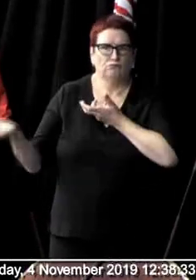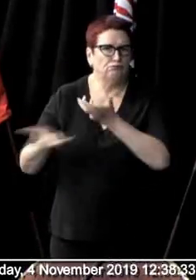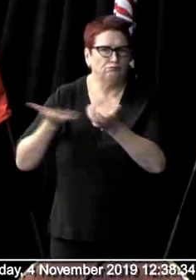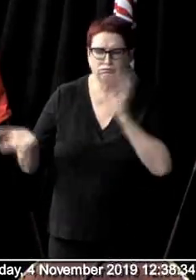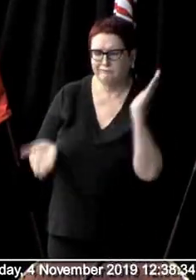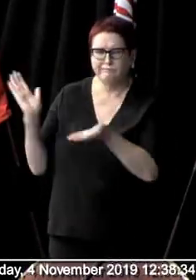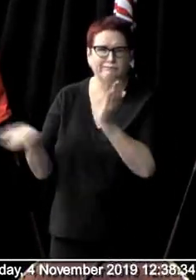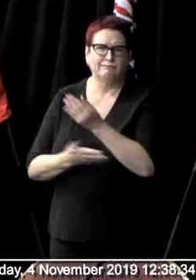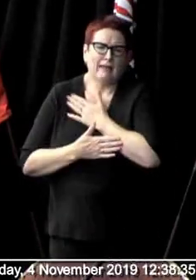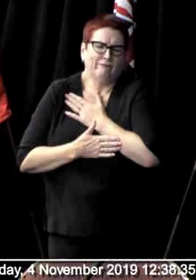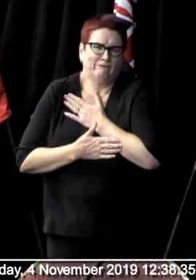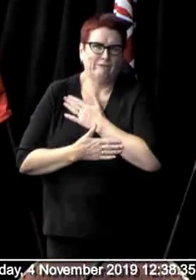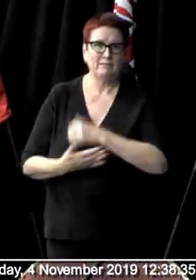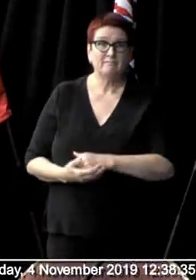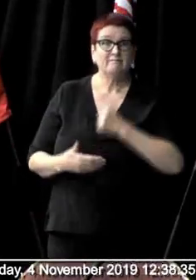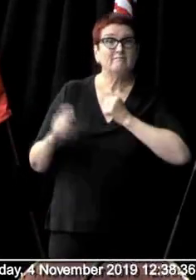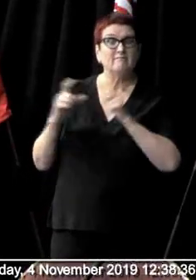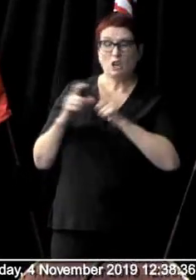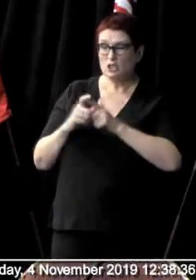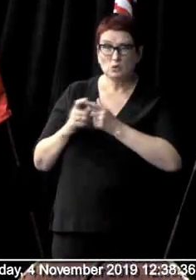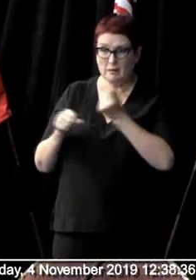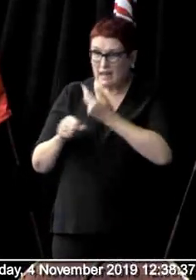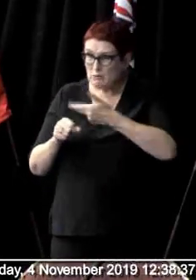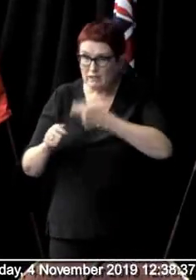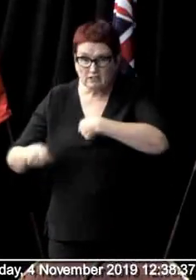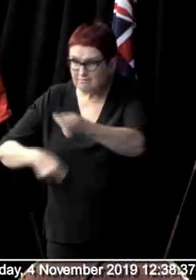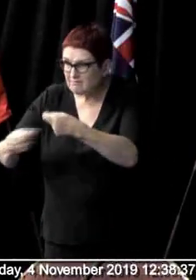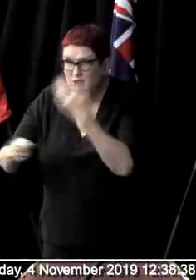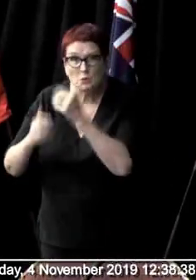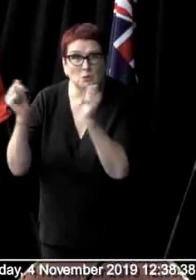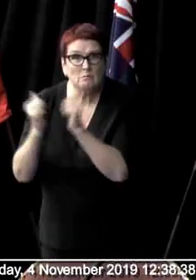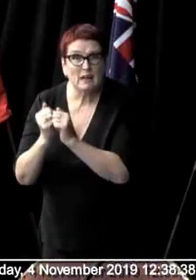She would prepare breakfast for her peers who didn’t have food at home,